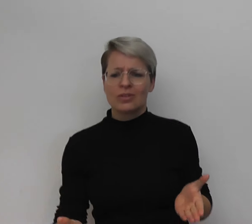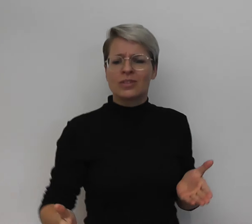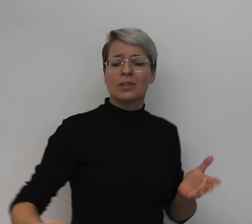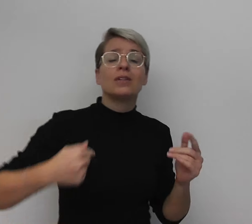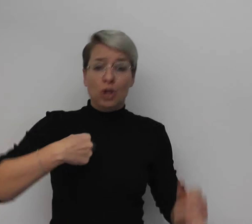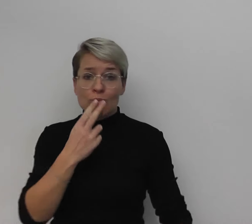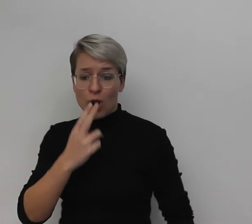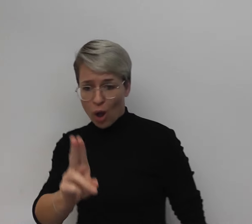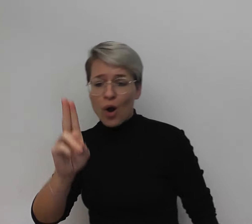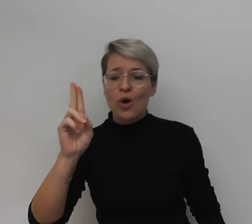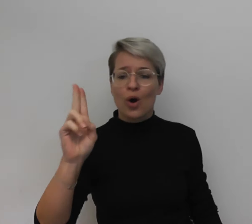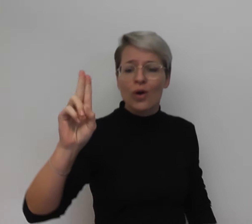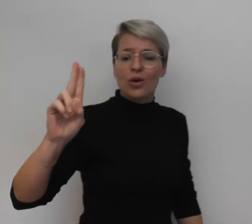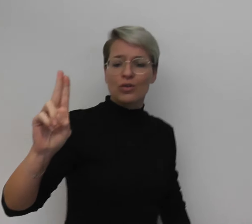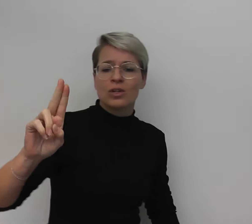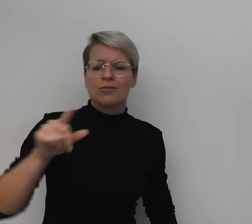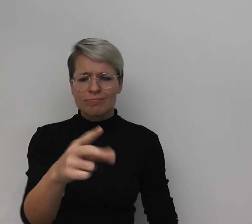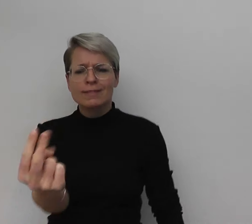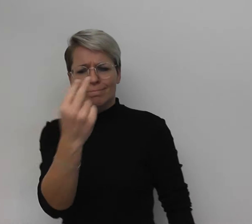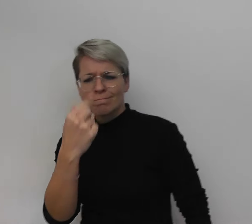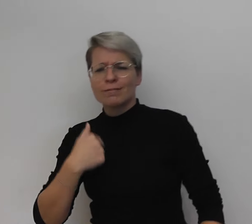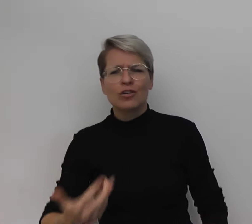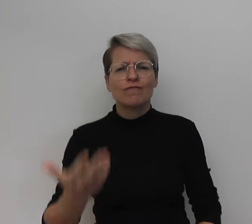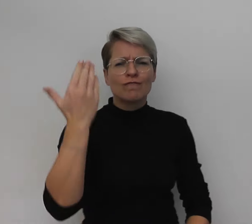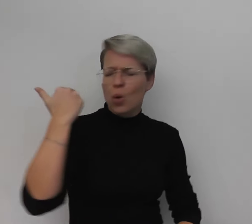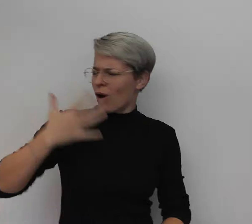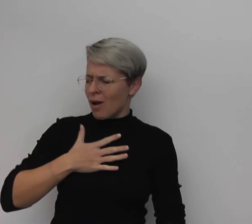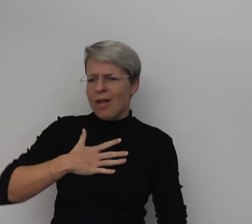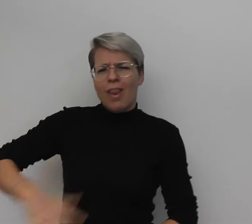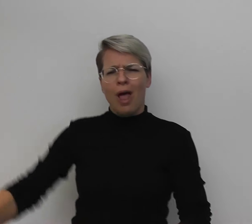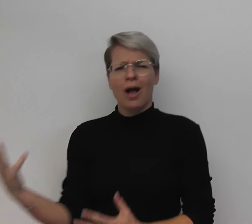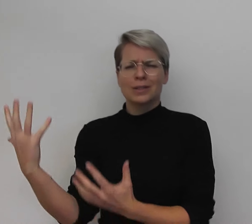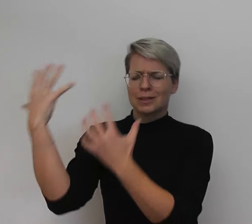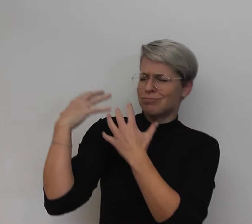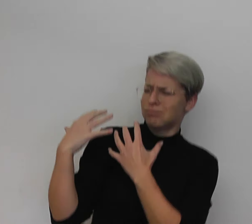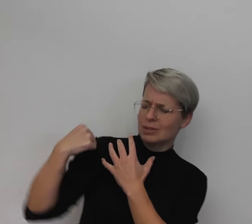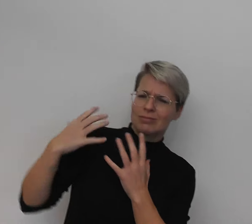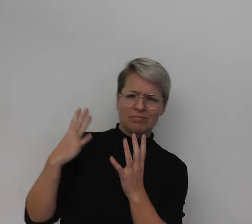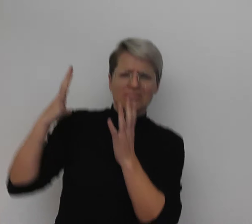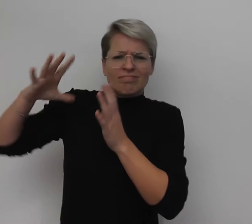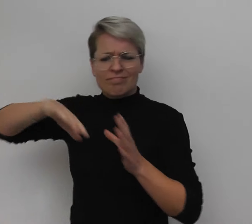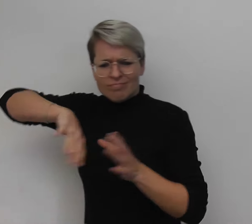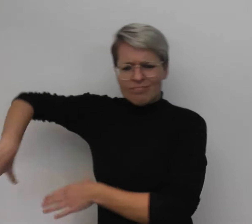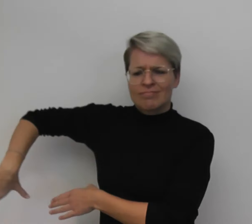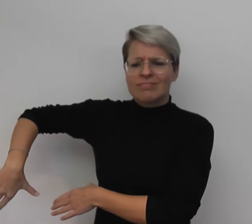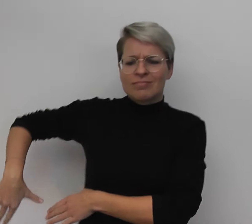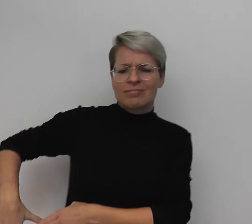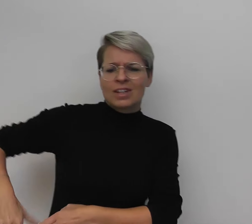And I bet now You will see that I will burn what I don't need here